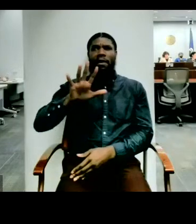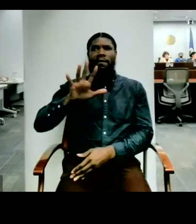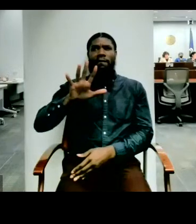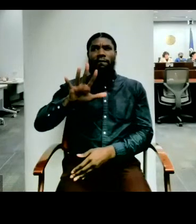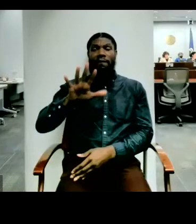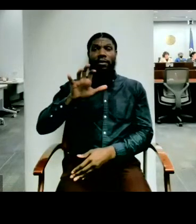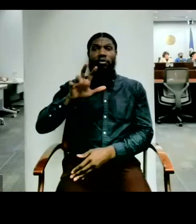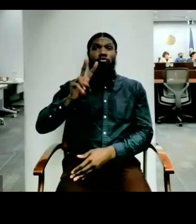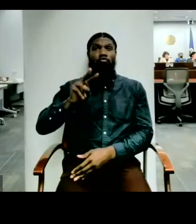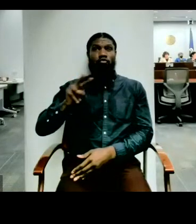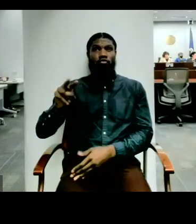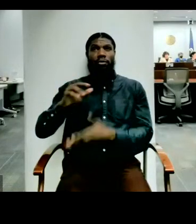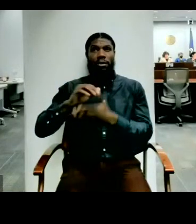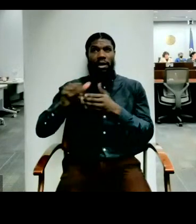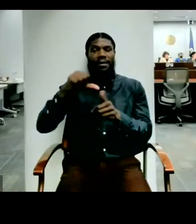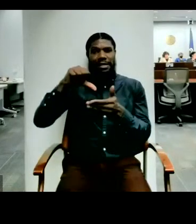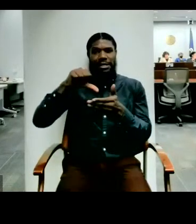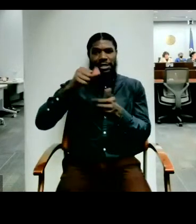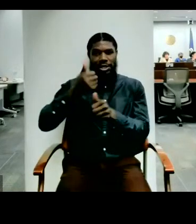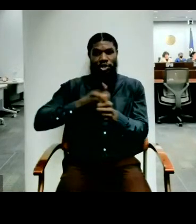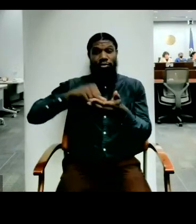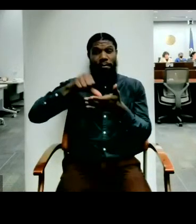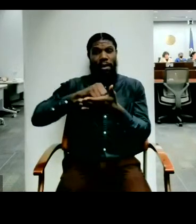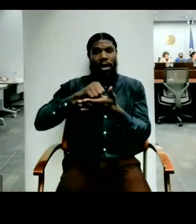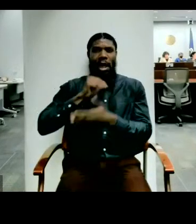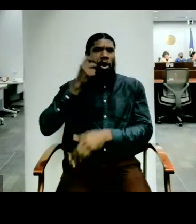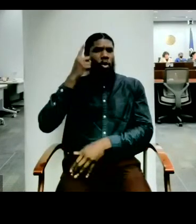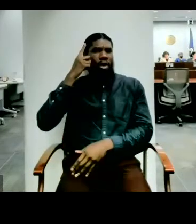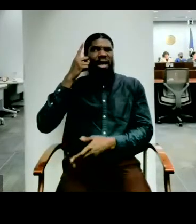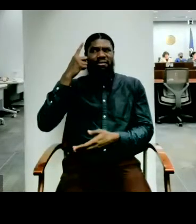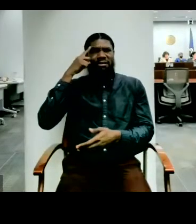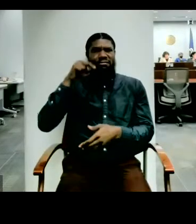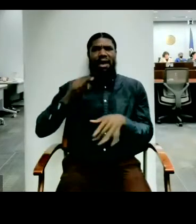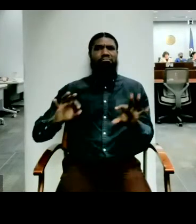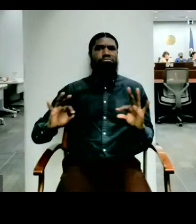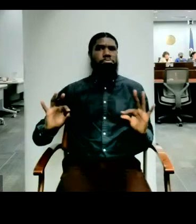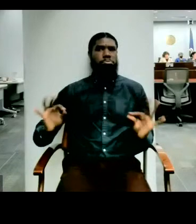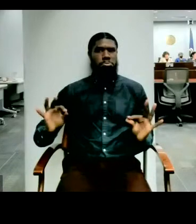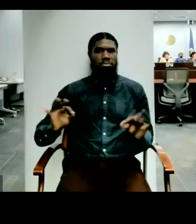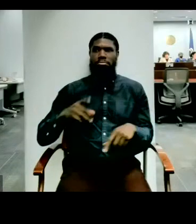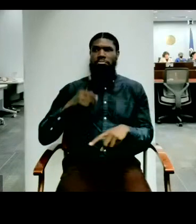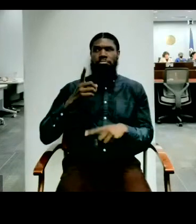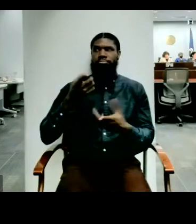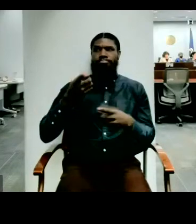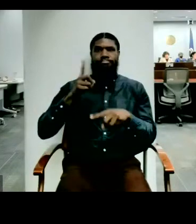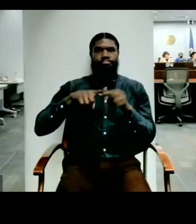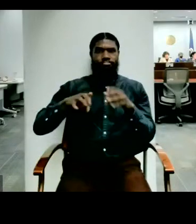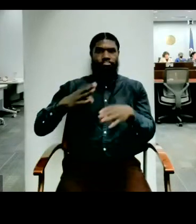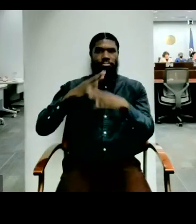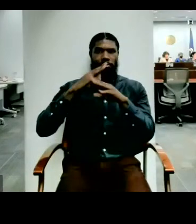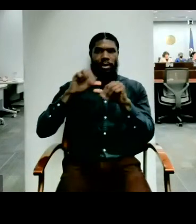So, I don't think that this is the type of cost um that would um prevent the agency from fulfilling its mission.